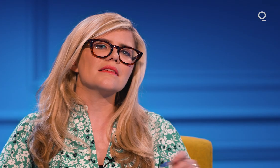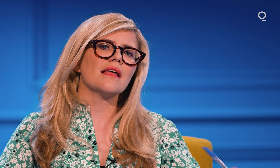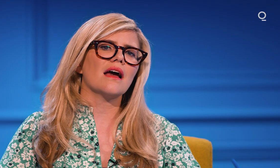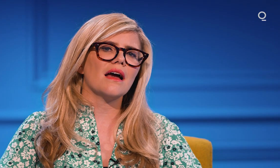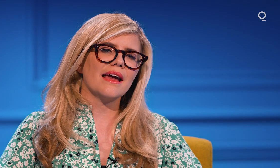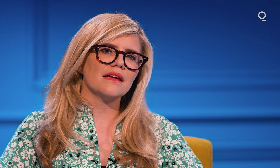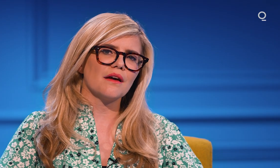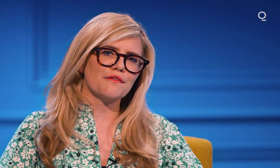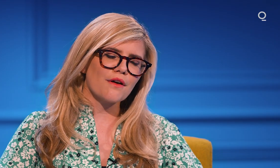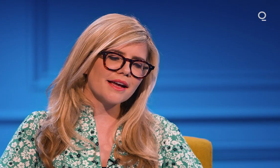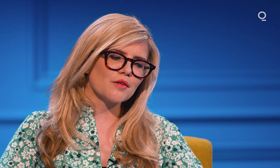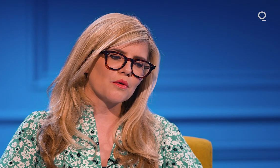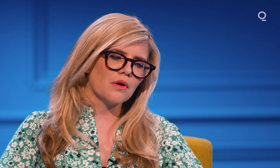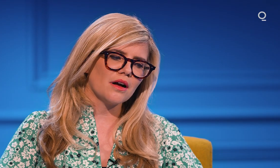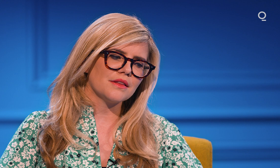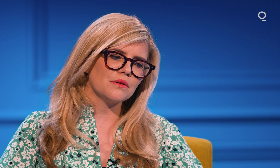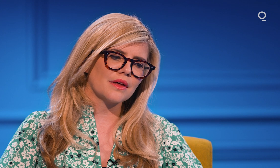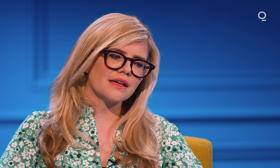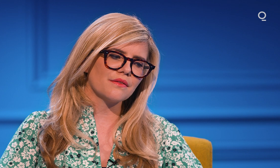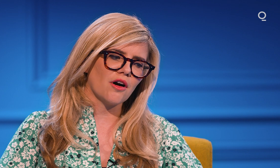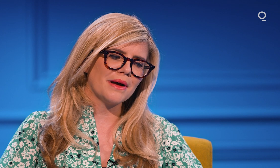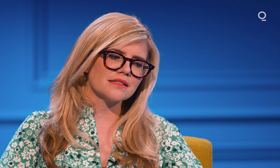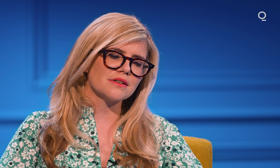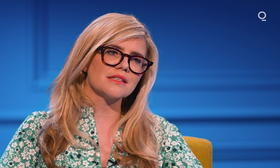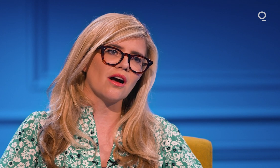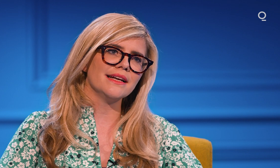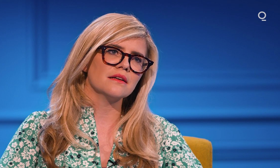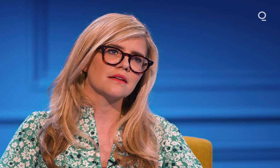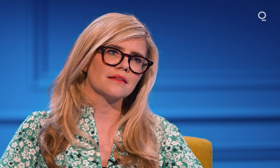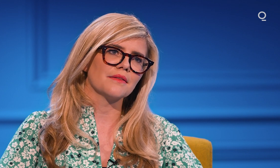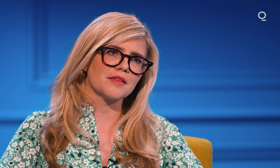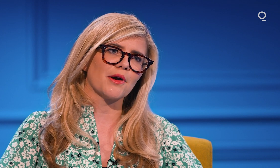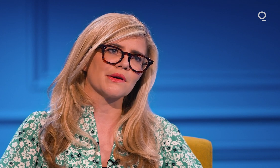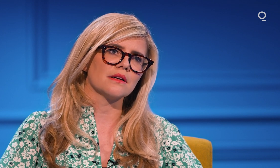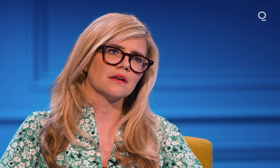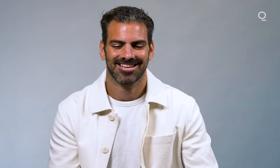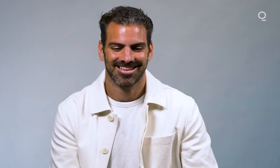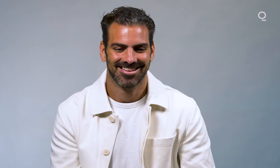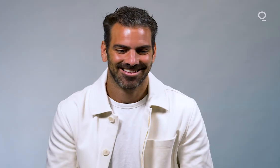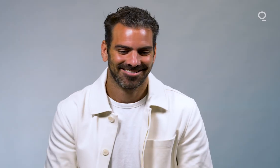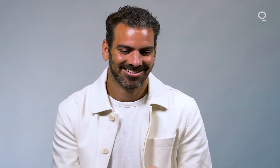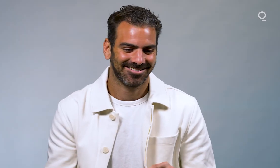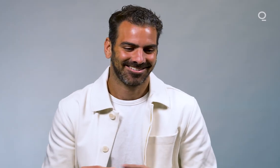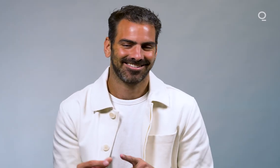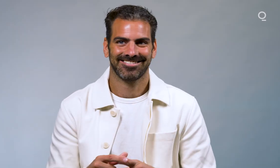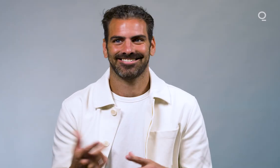Is there a, a phrase or a word that you think is far better in sign than spoken? Ooh,